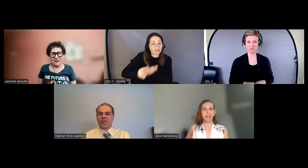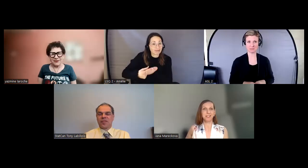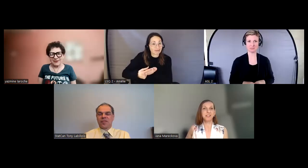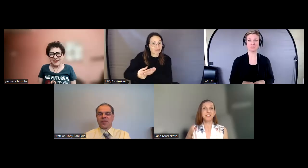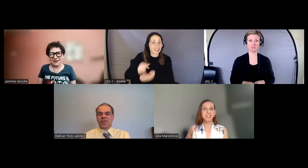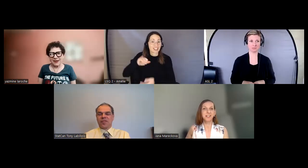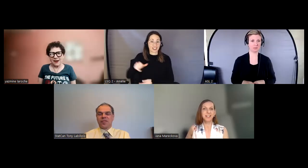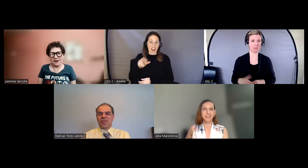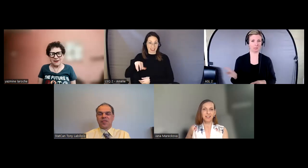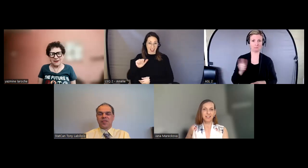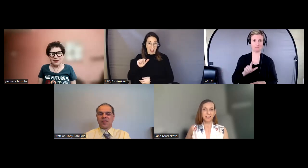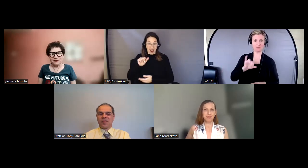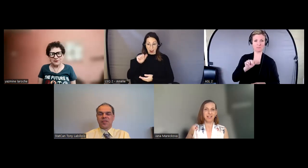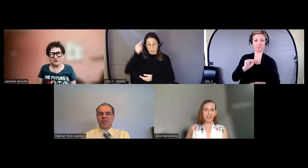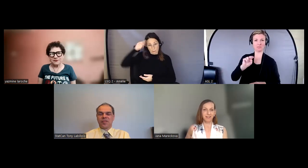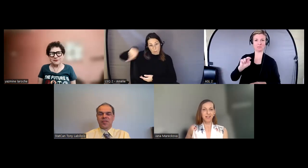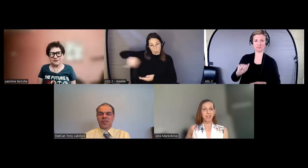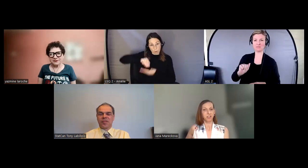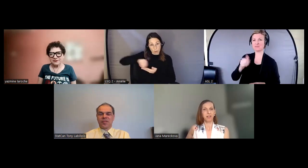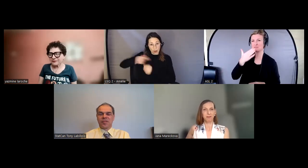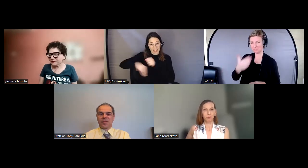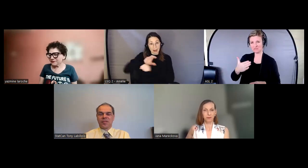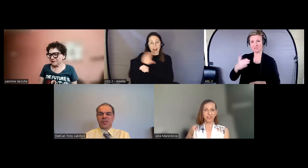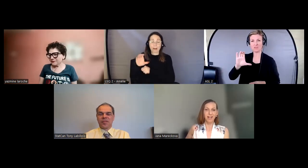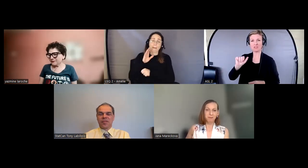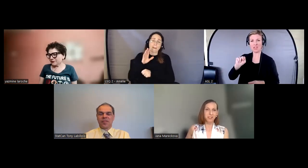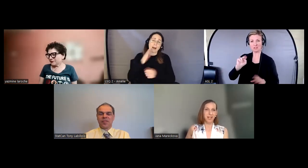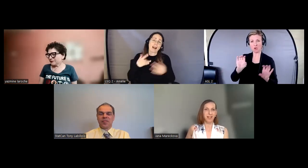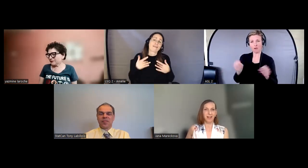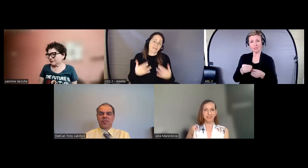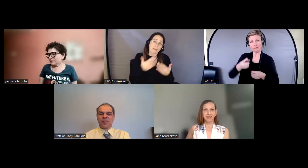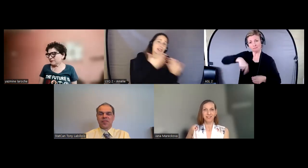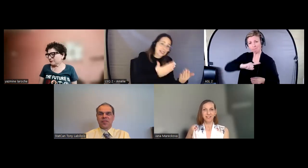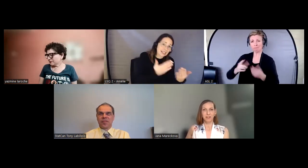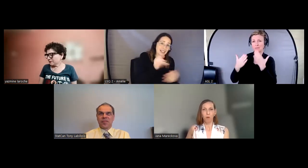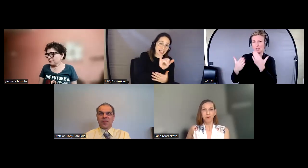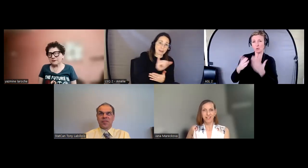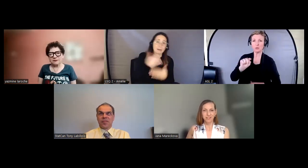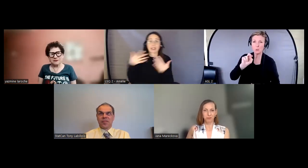like to sincerely thank Yasmine and Tony for their time today and their openness during